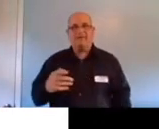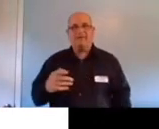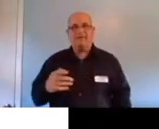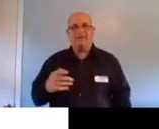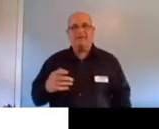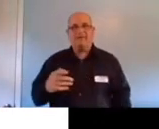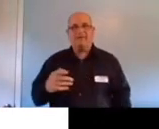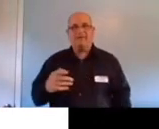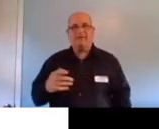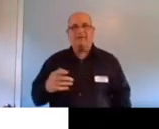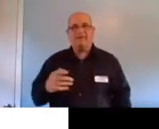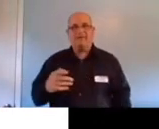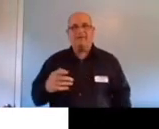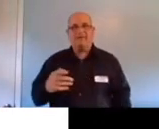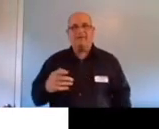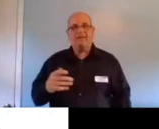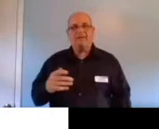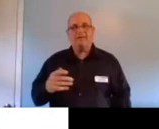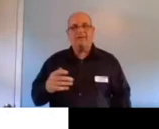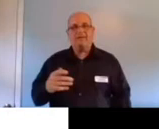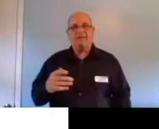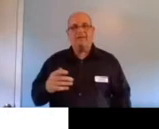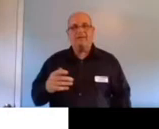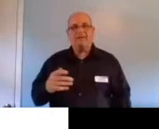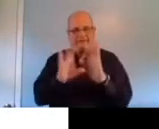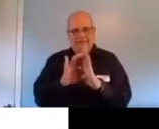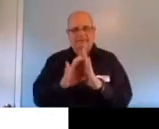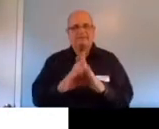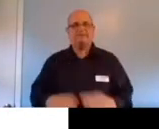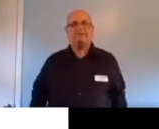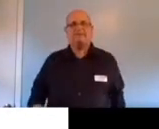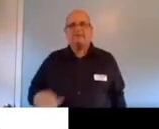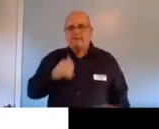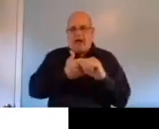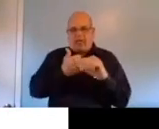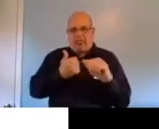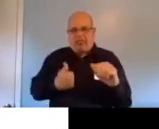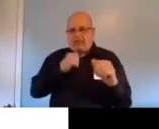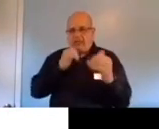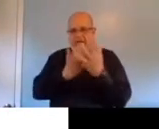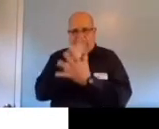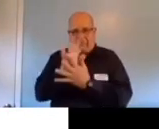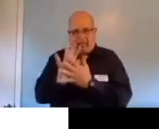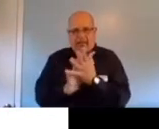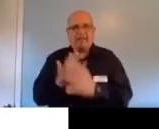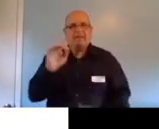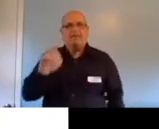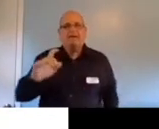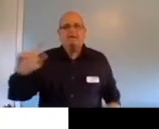connectivity on the screen that won't lag or be fuzz oh, you must train staff how to